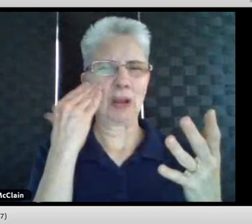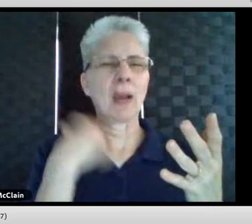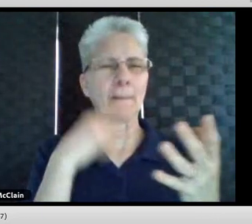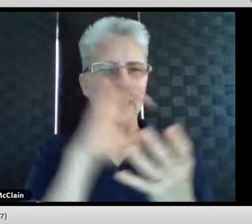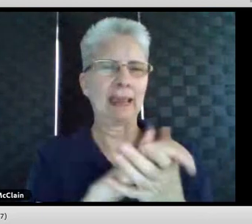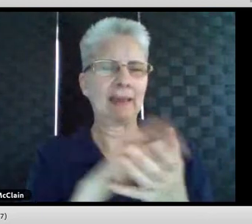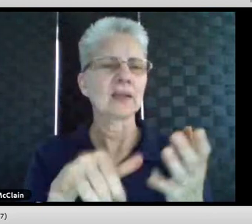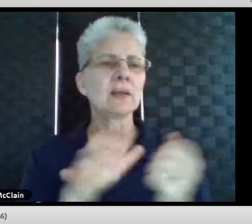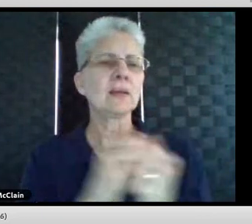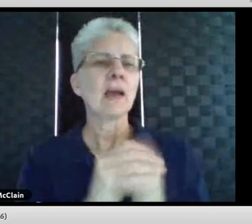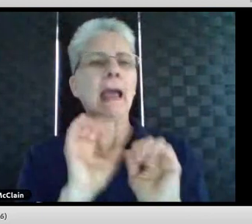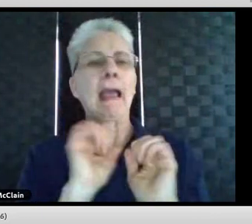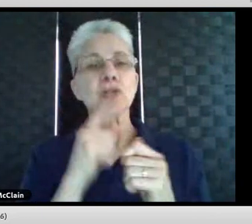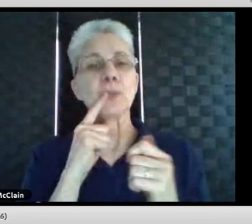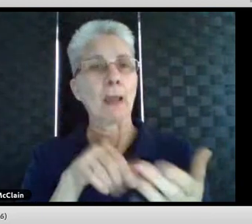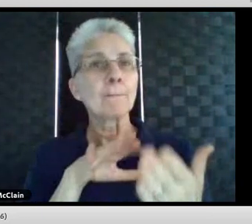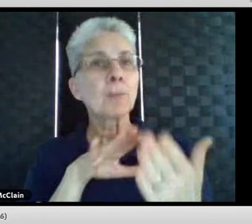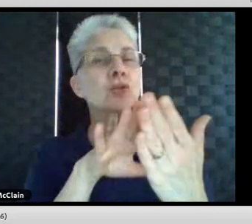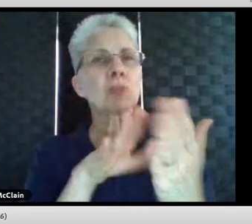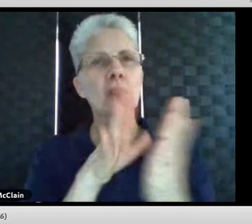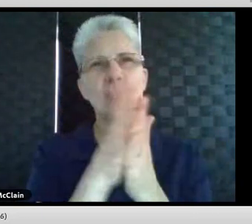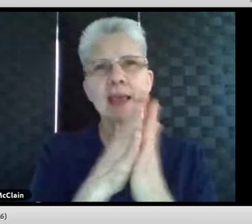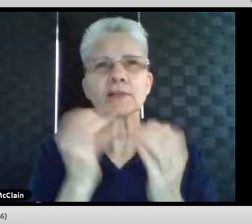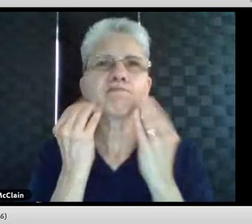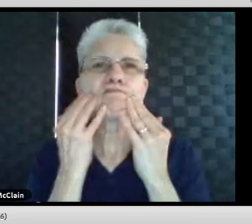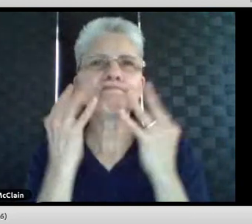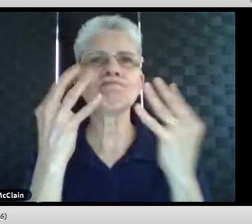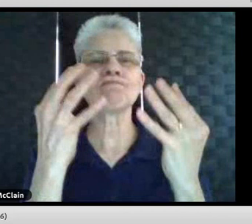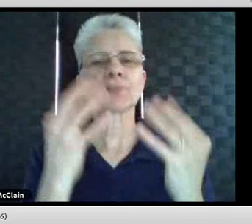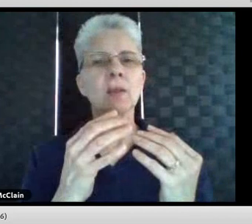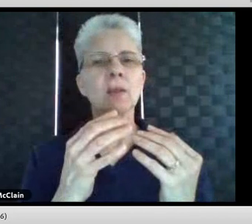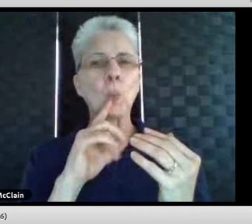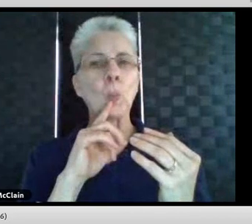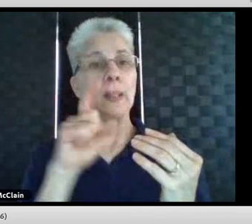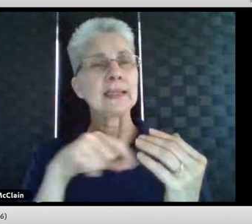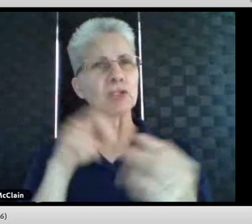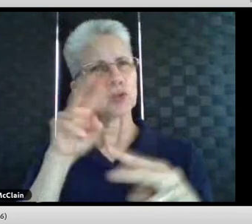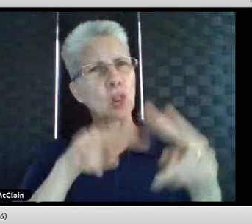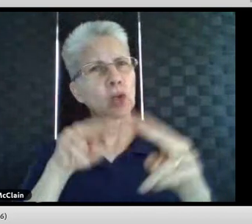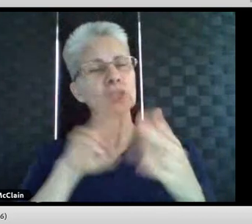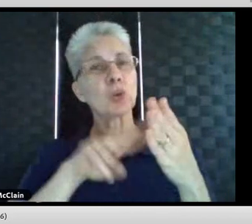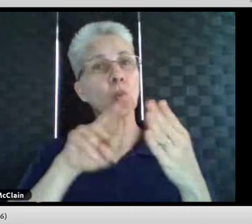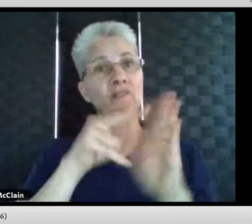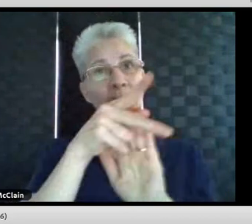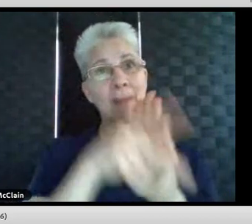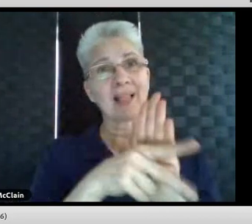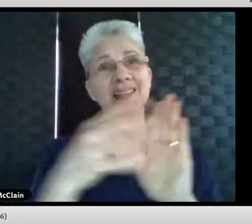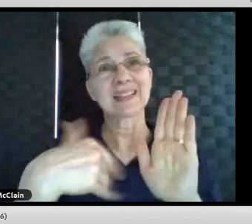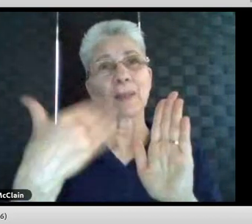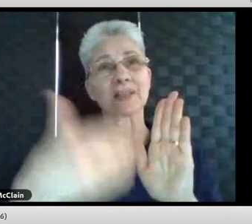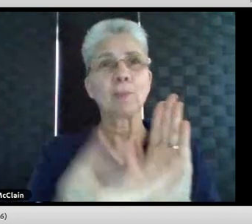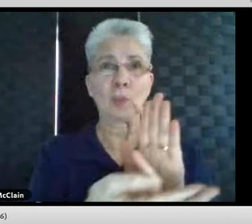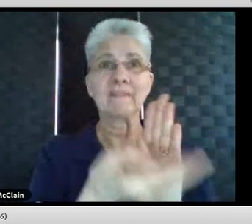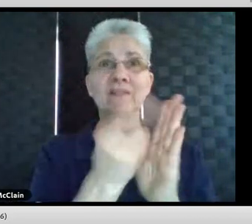Again, how to be approachable and enthusiastic: You really need to look at your reference policies from time to time, especially if you switched jobs